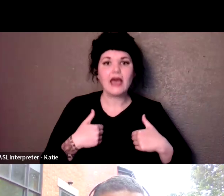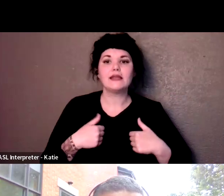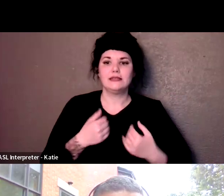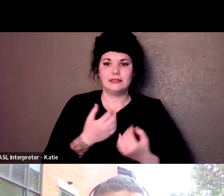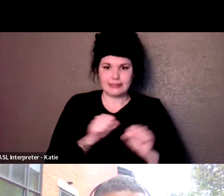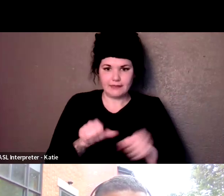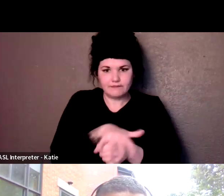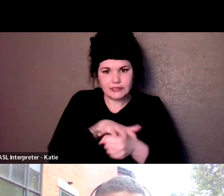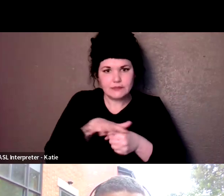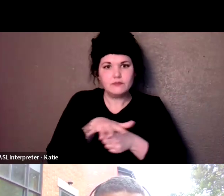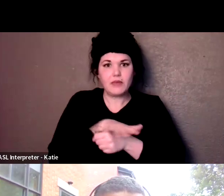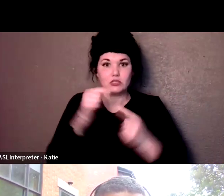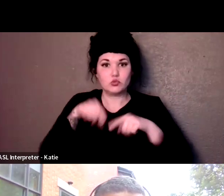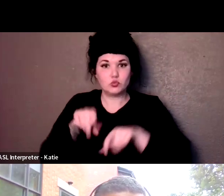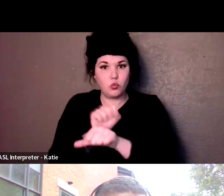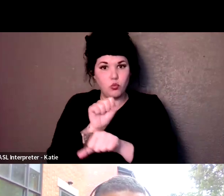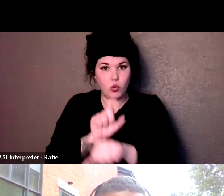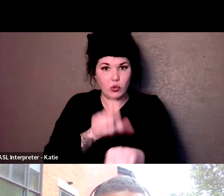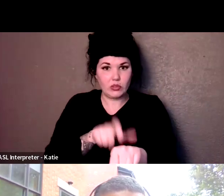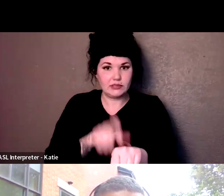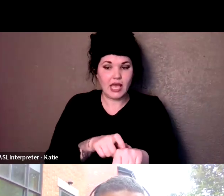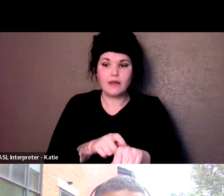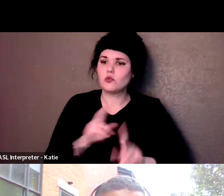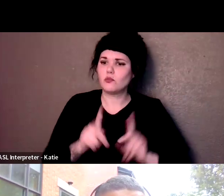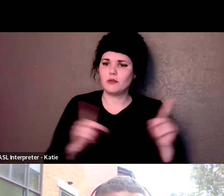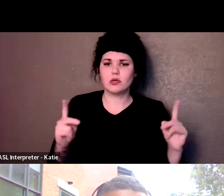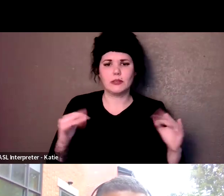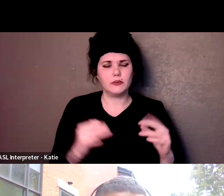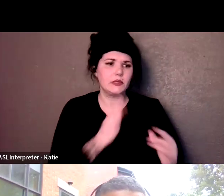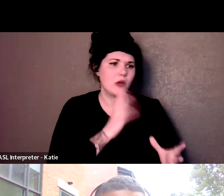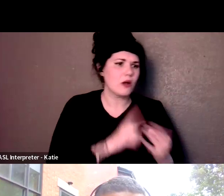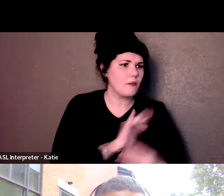about the struggles that they were that they were having and to have meaningful dialogue